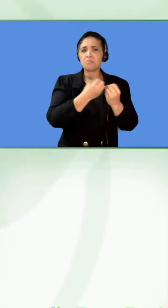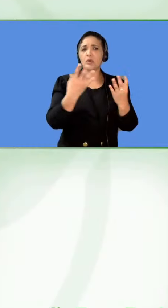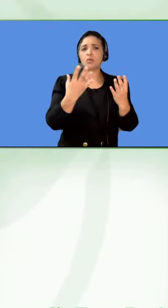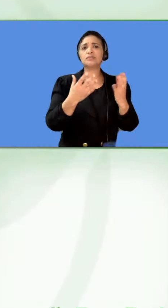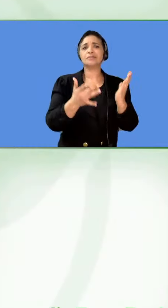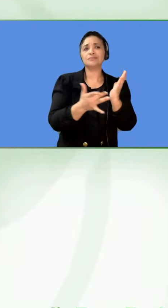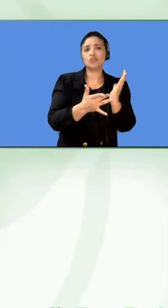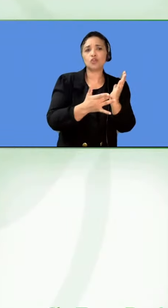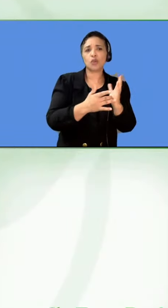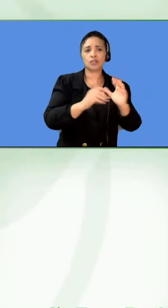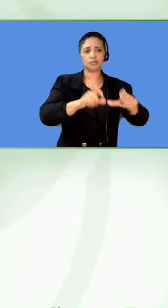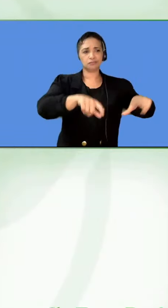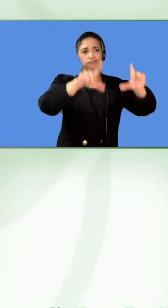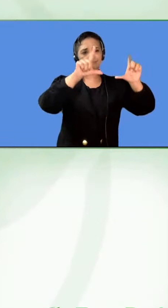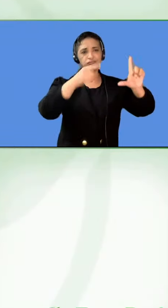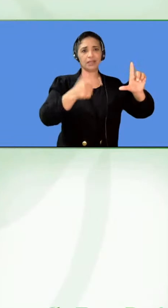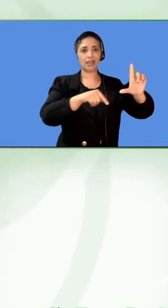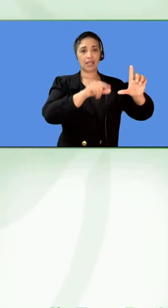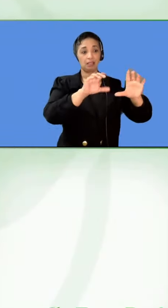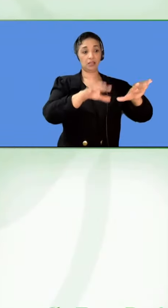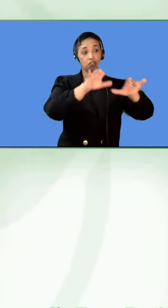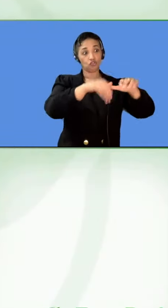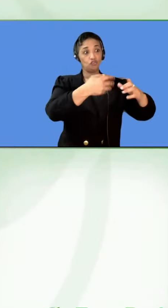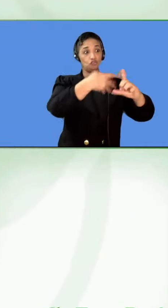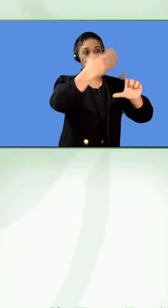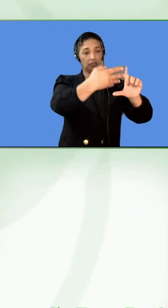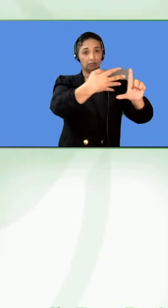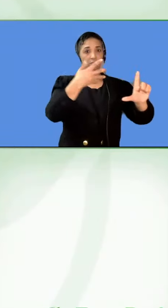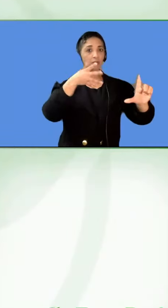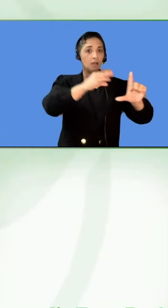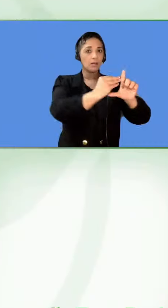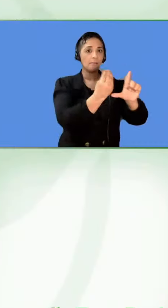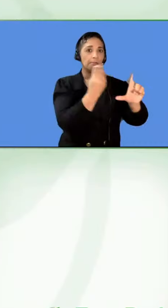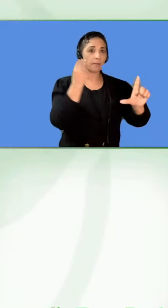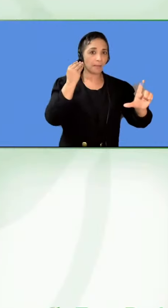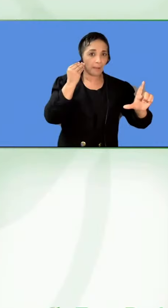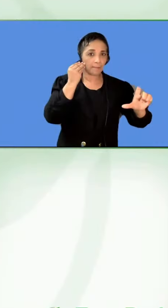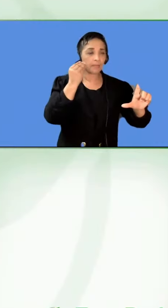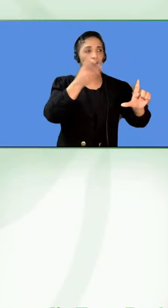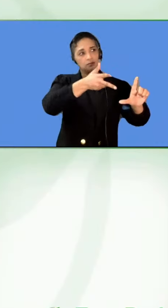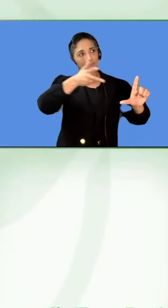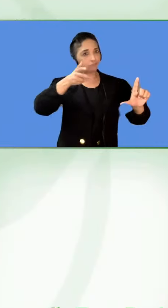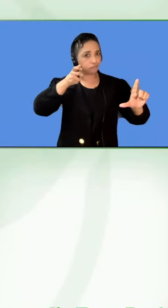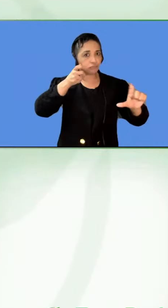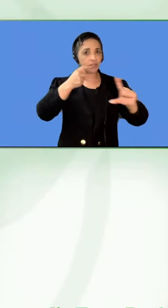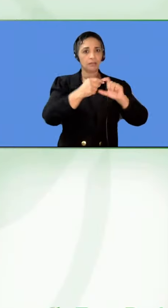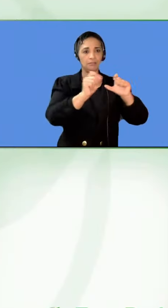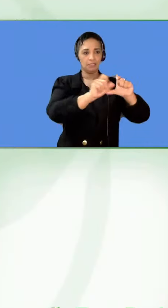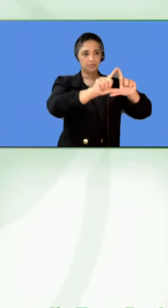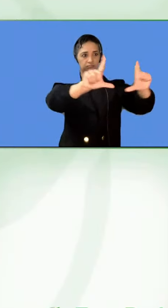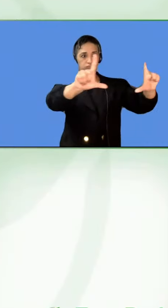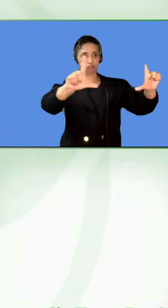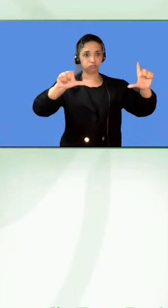Stuff like screen readers, magnification help out a lot.